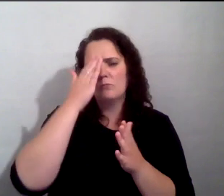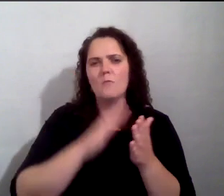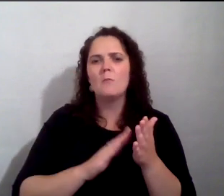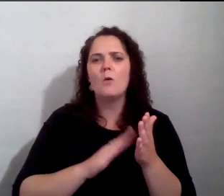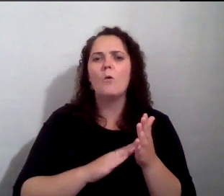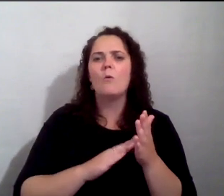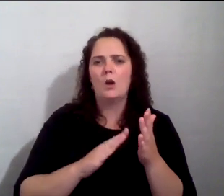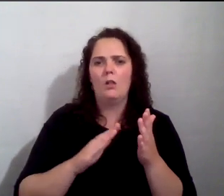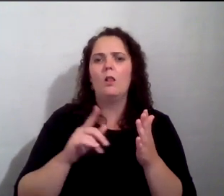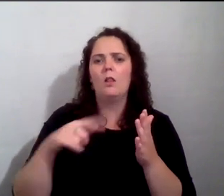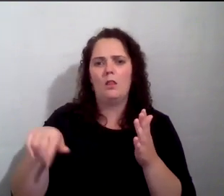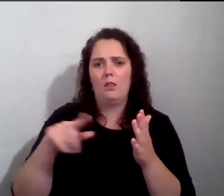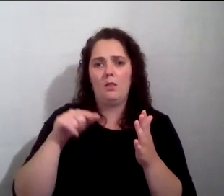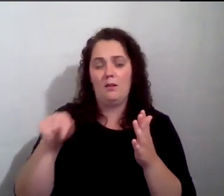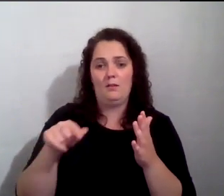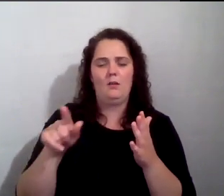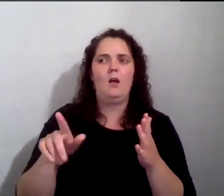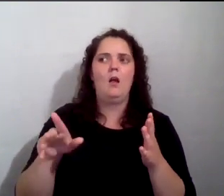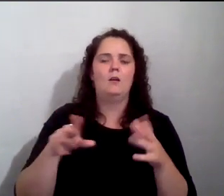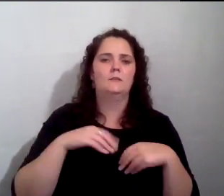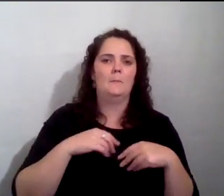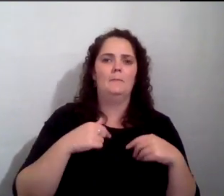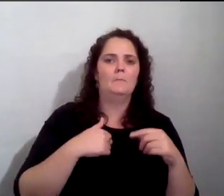Hospital was kind enough to allow me to follow him in